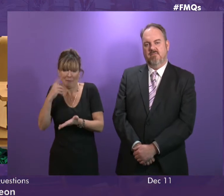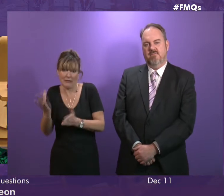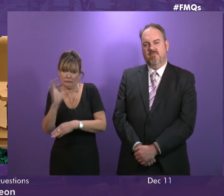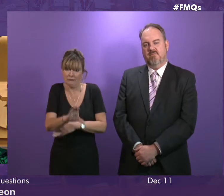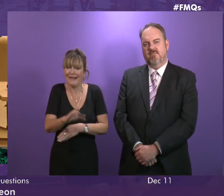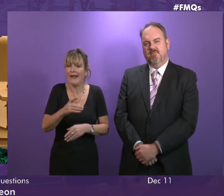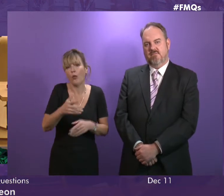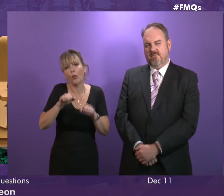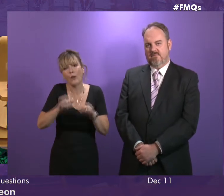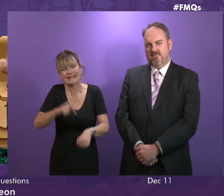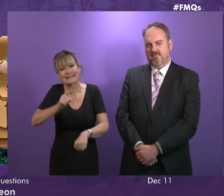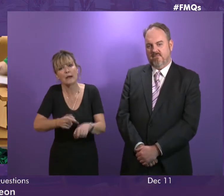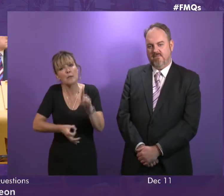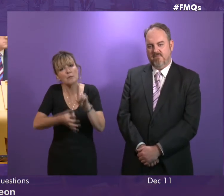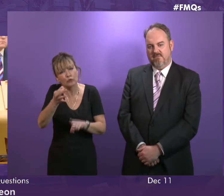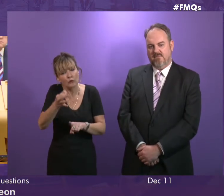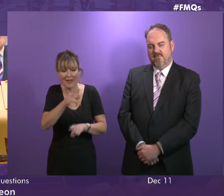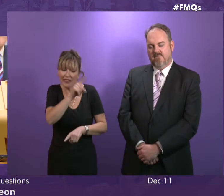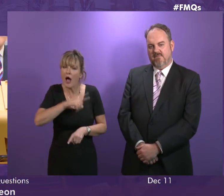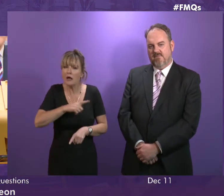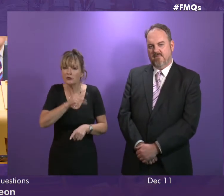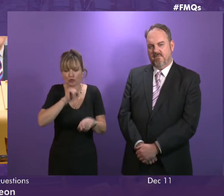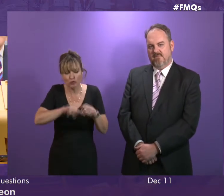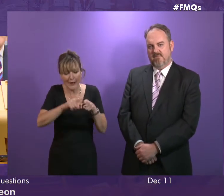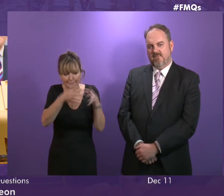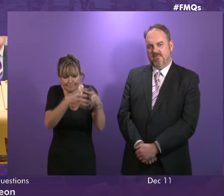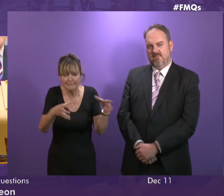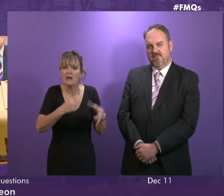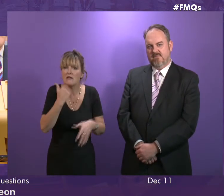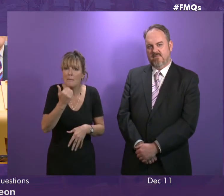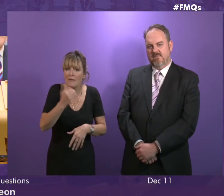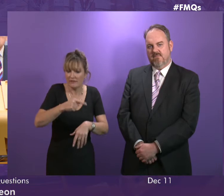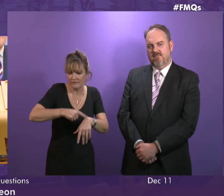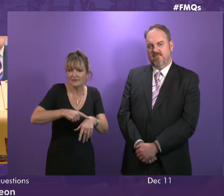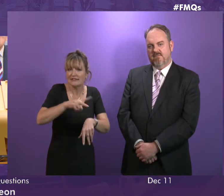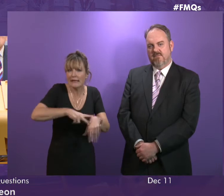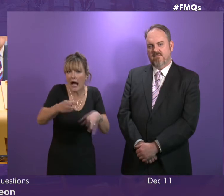That is about increasing capacity to reduce waiting times right across the NHS. We will